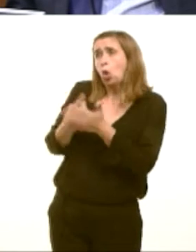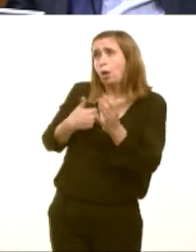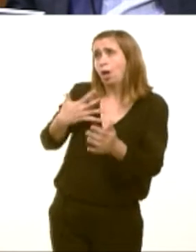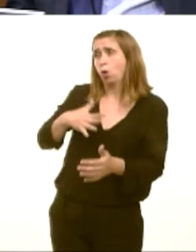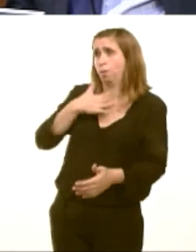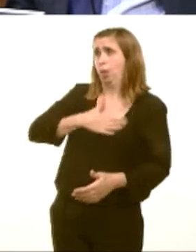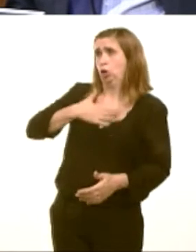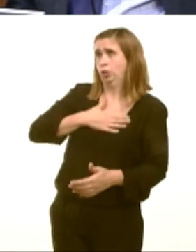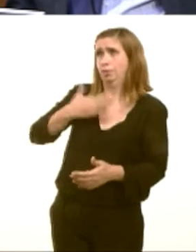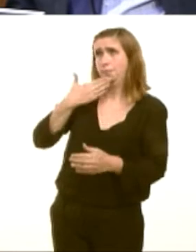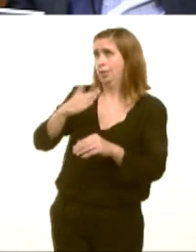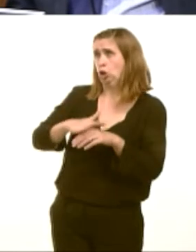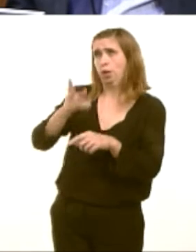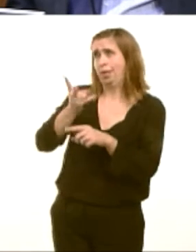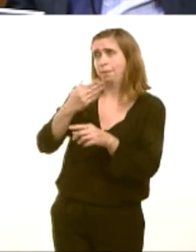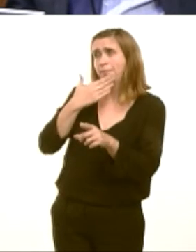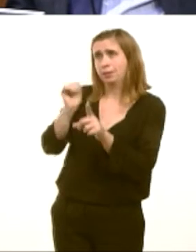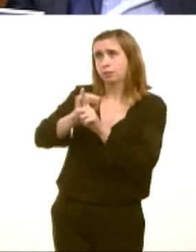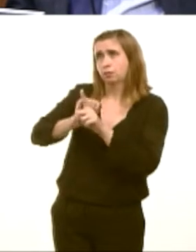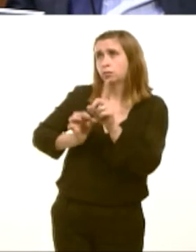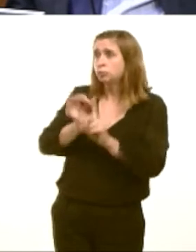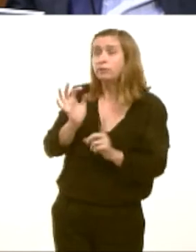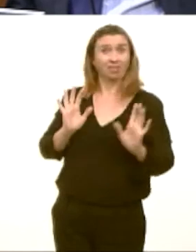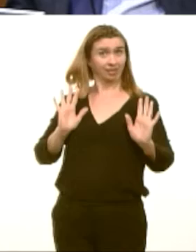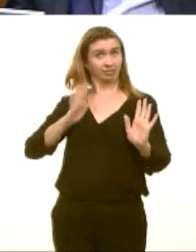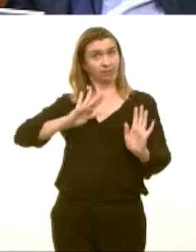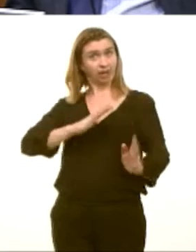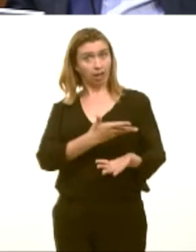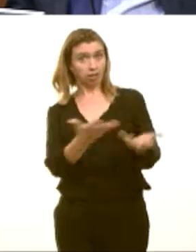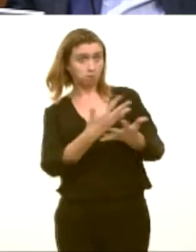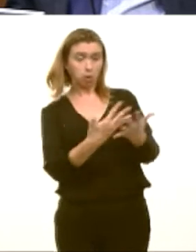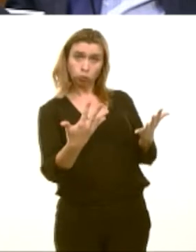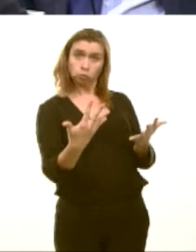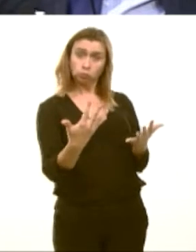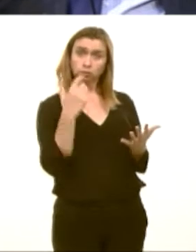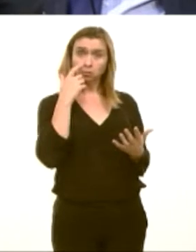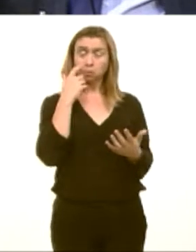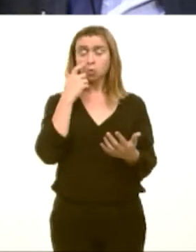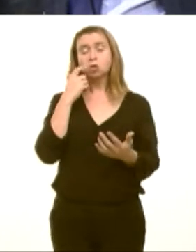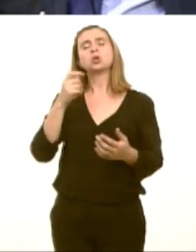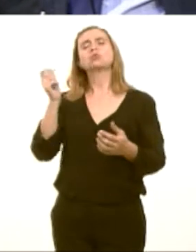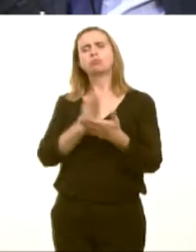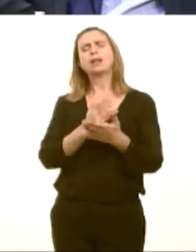So, we encourage LHBs to take a more informal approach to dealing with complaints where